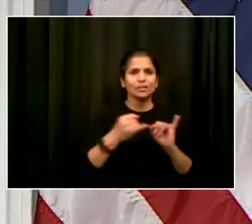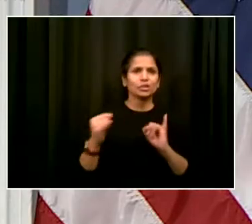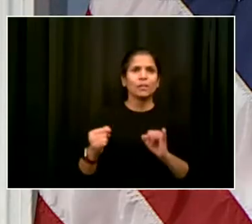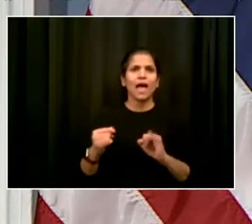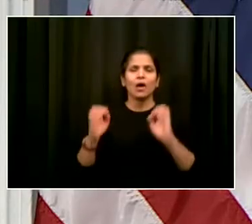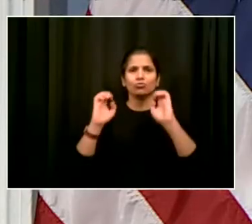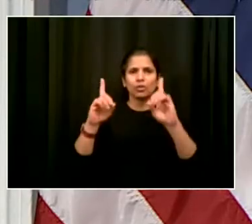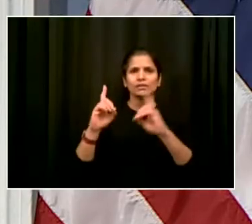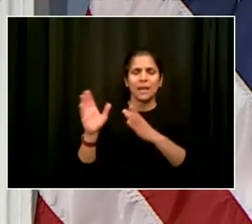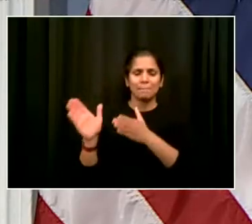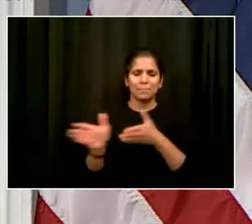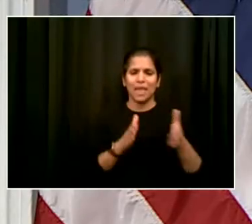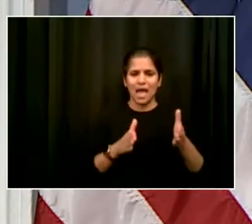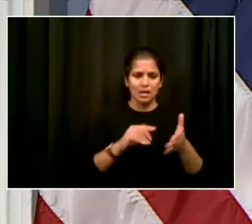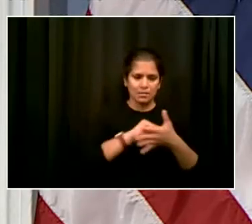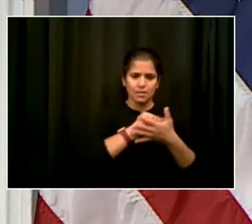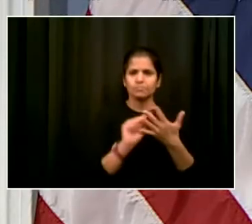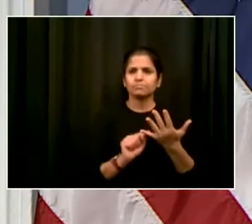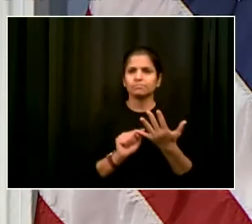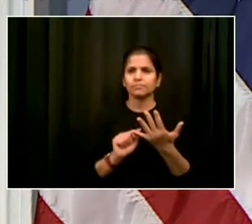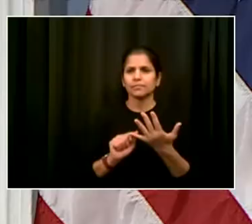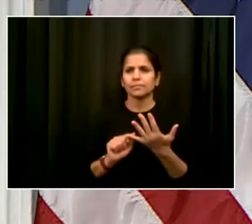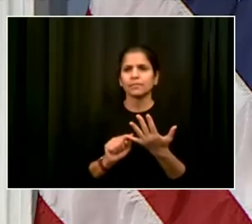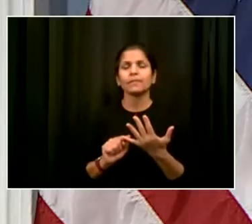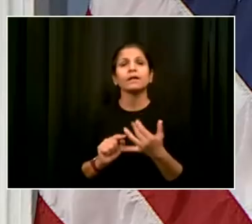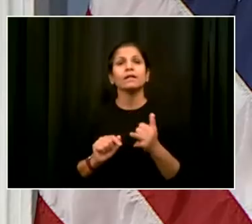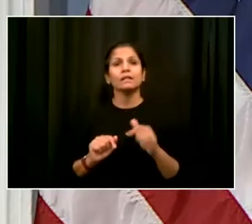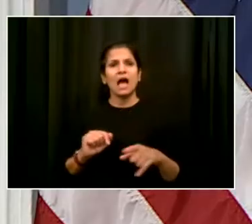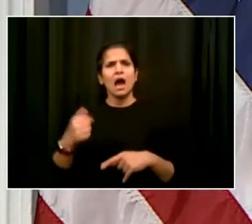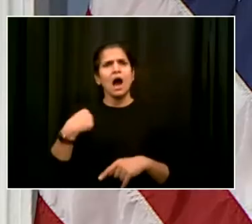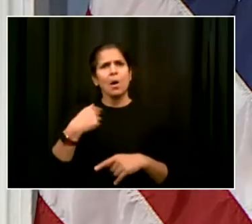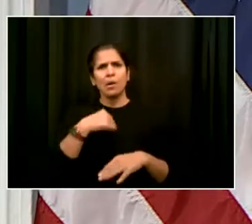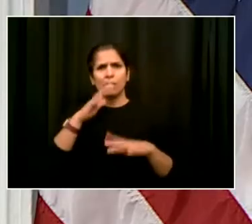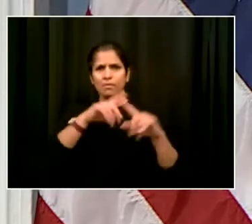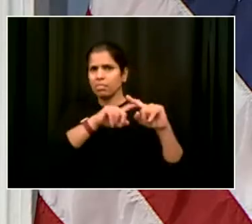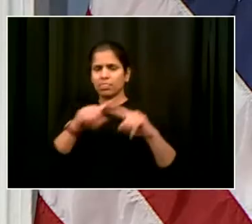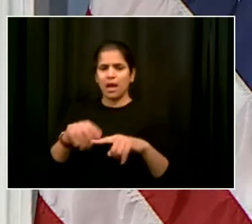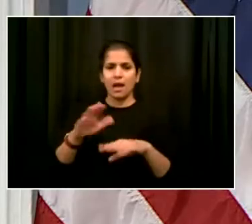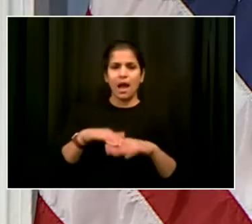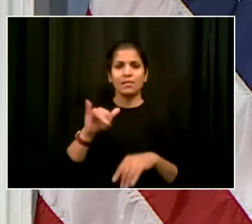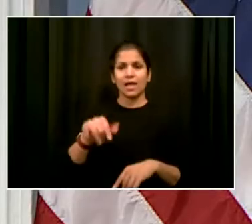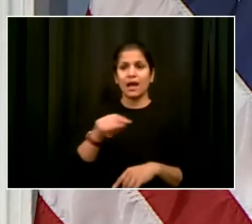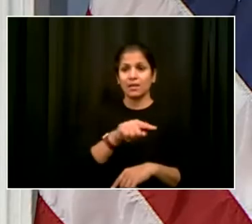NATURAL. WE CAN BE WORKING VERY CLOSELY WITH THOSE TEACHERS TO GET THEIR